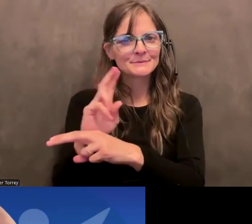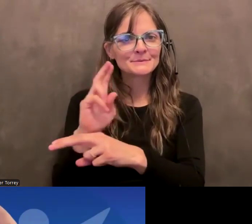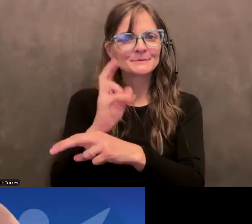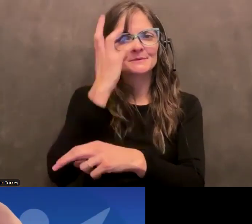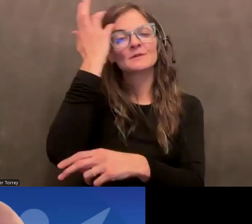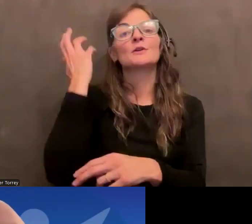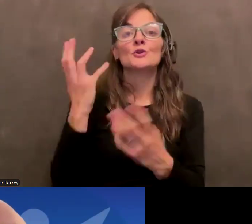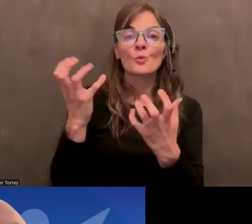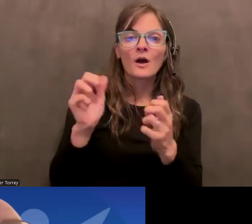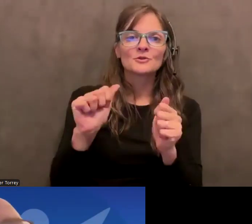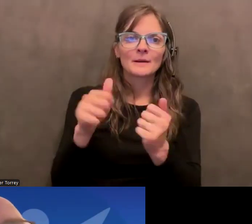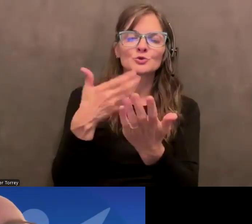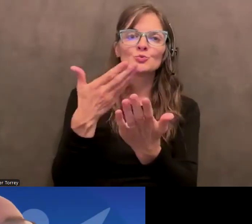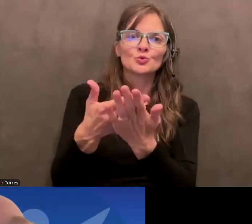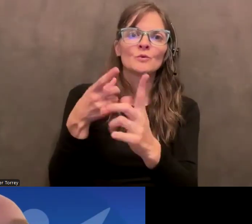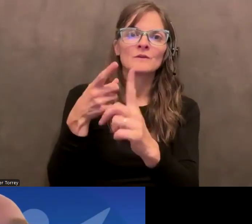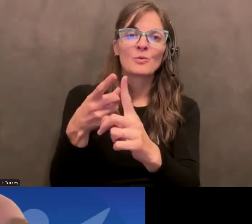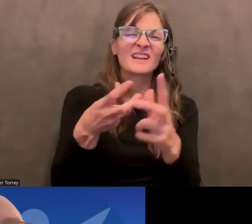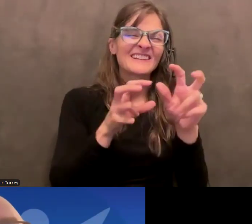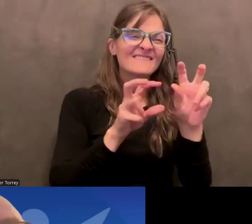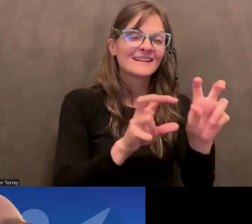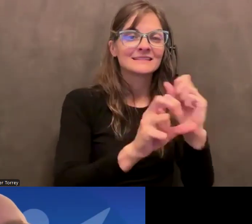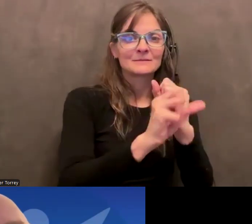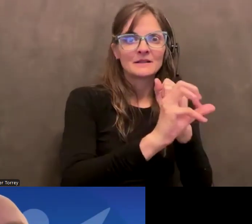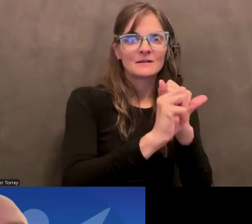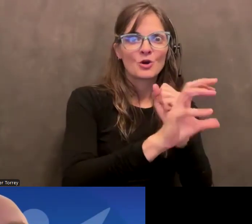and creating this brand is worth that investment.